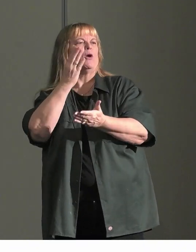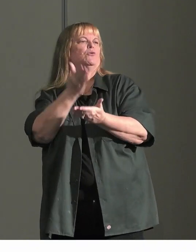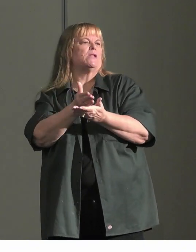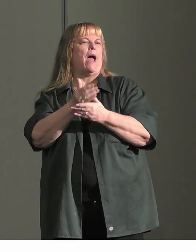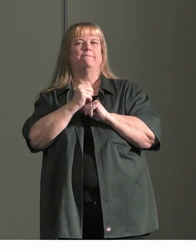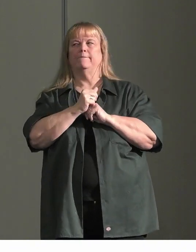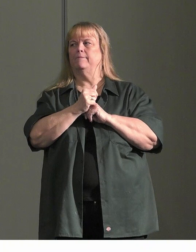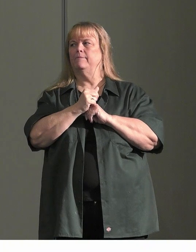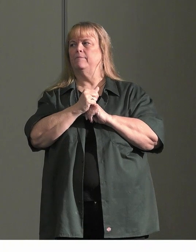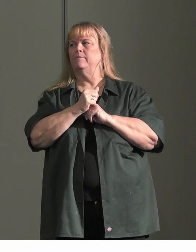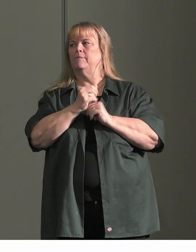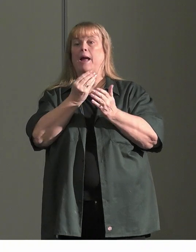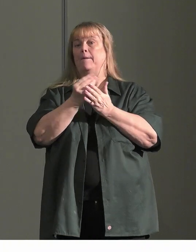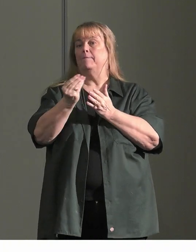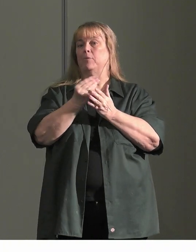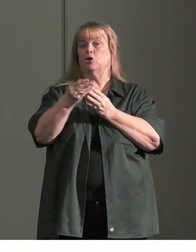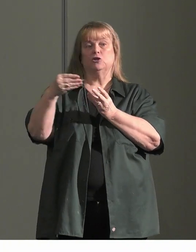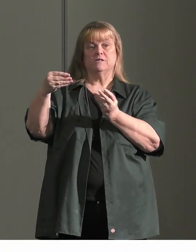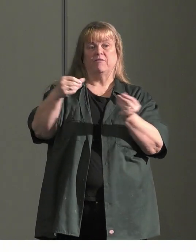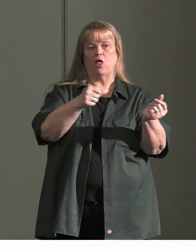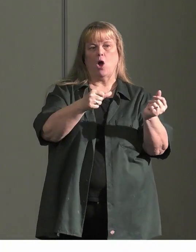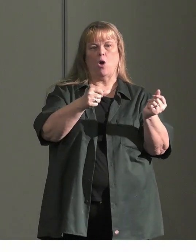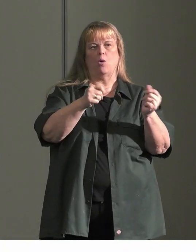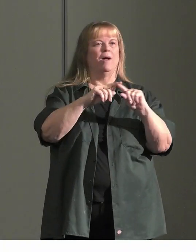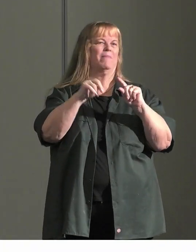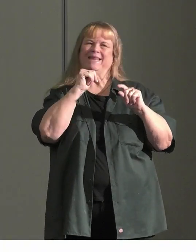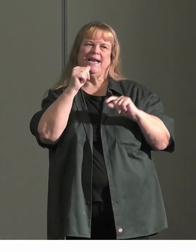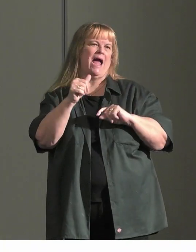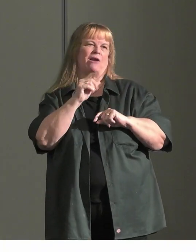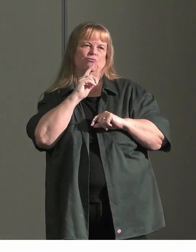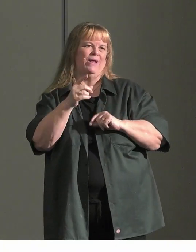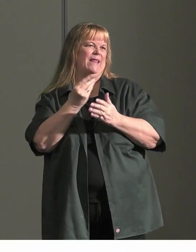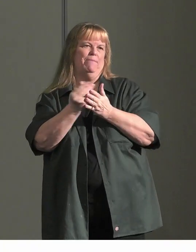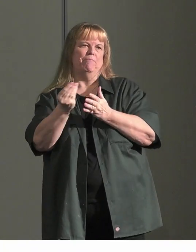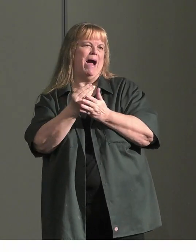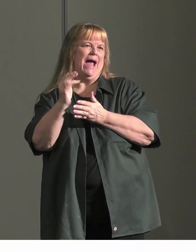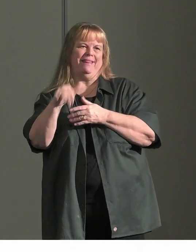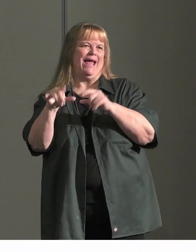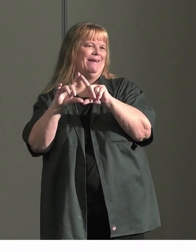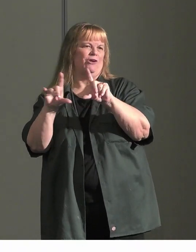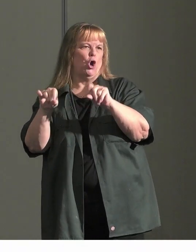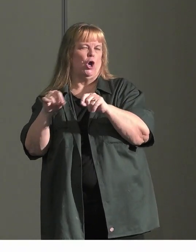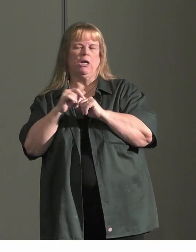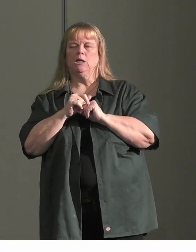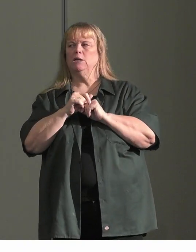So a purchase flow we didn't have them complete it. A good